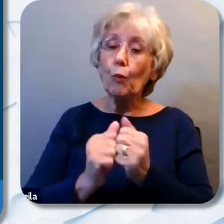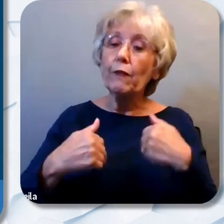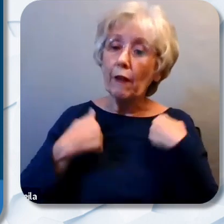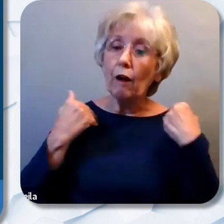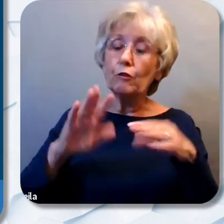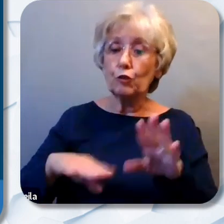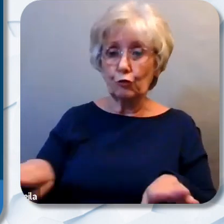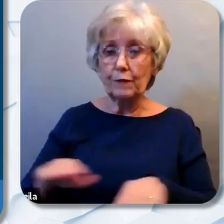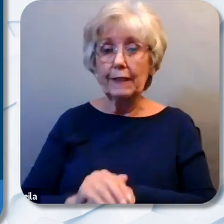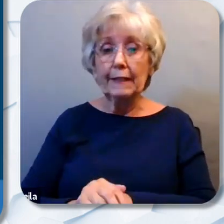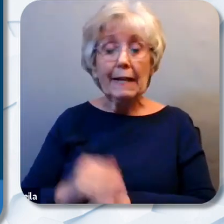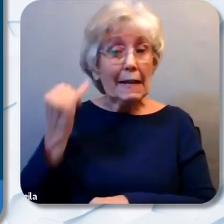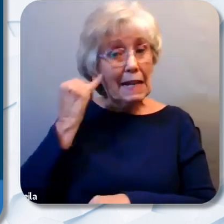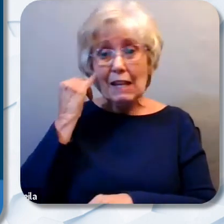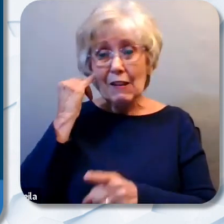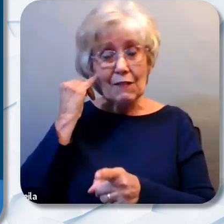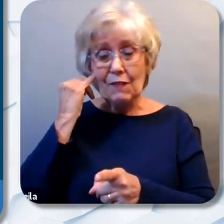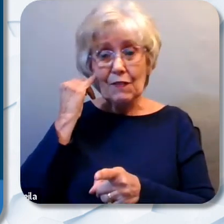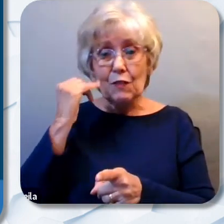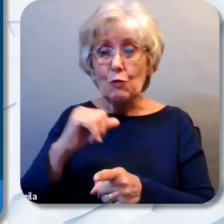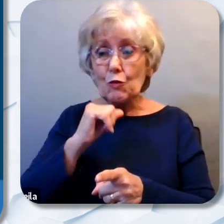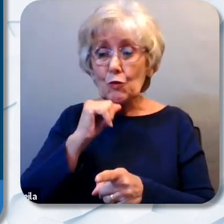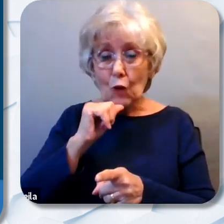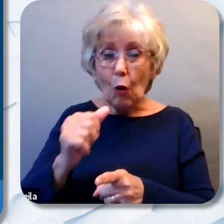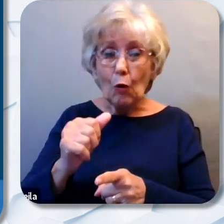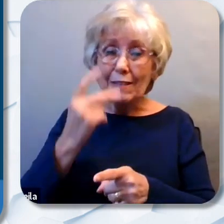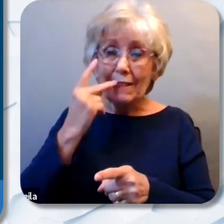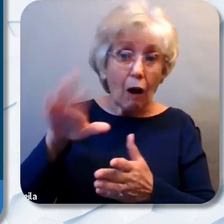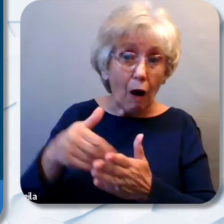If you don't feel the questions, be sure you scroll down on the bar to the side.